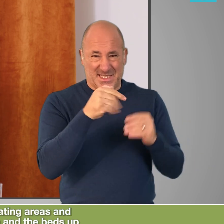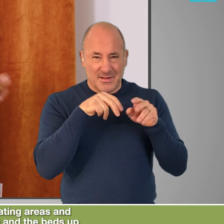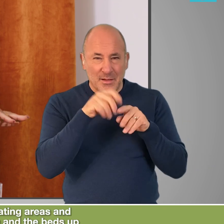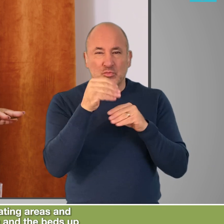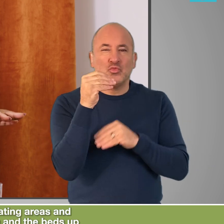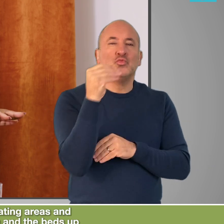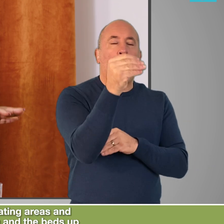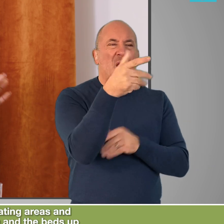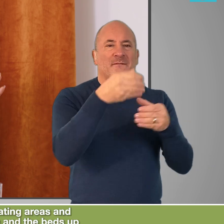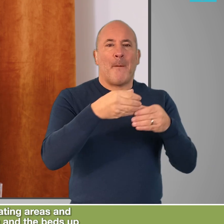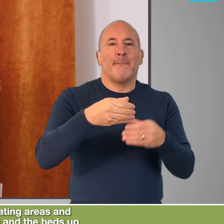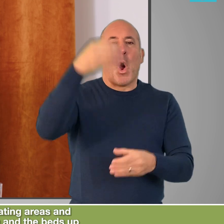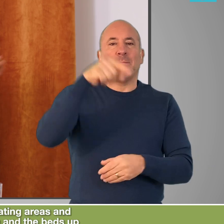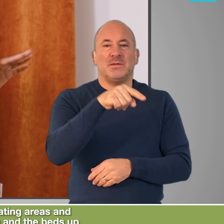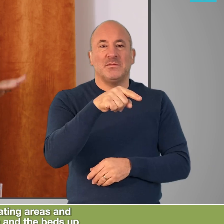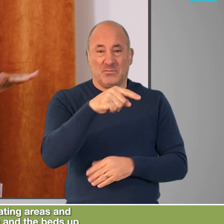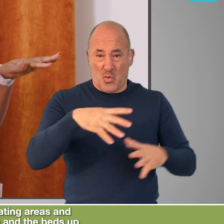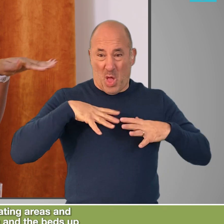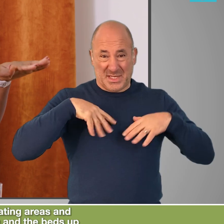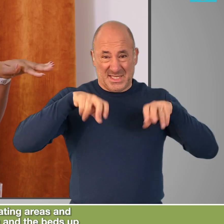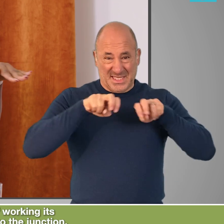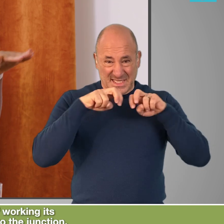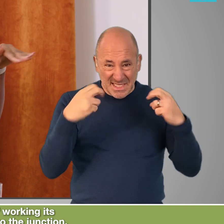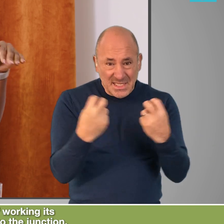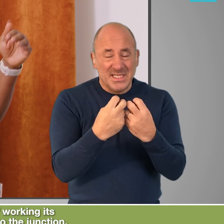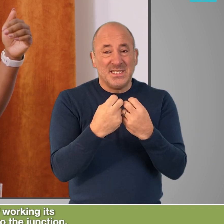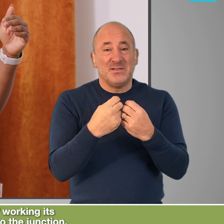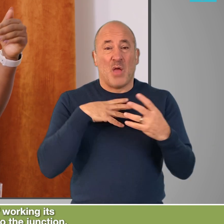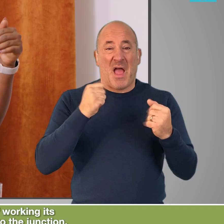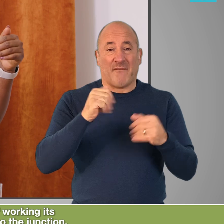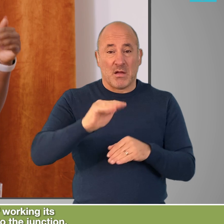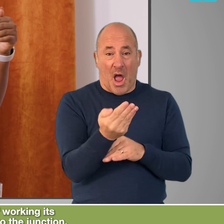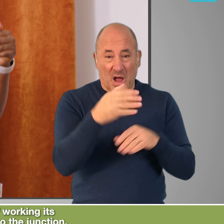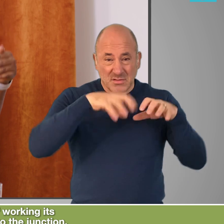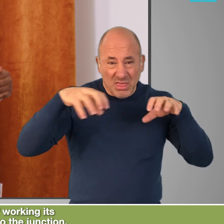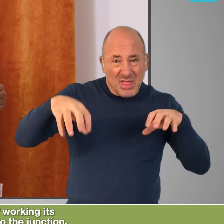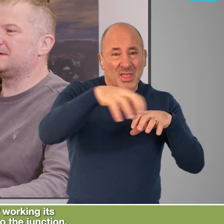You already have the seating areas and you have the rain gardens and the beds up there and it's kind of working its way down Grey Street to the junction.